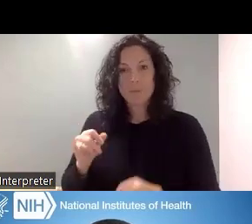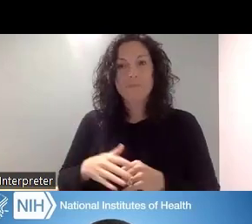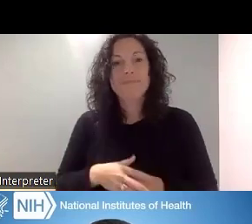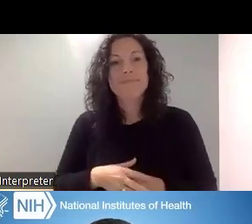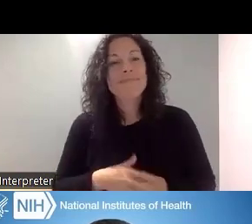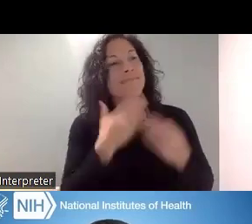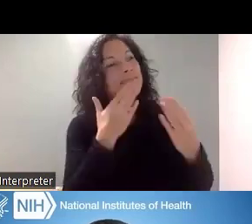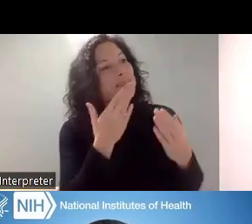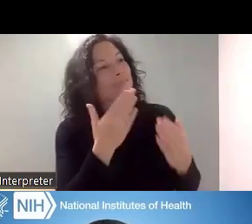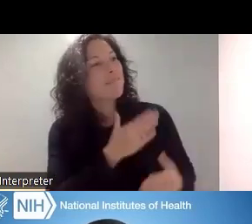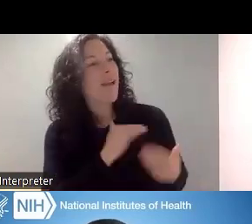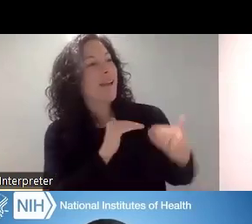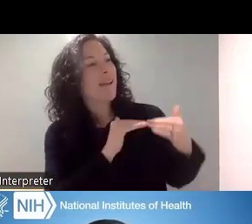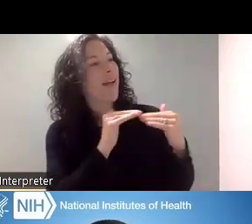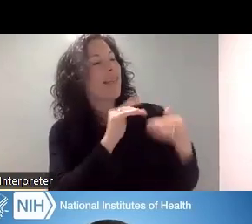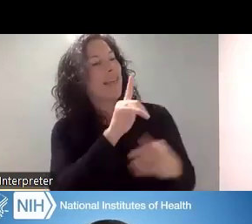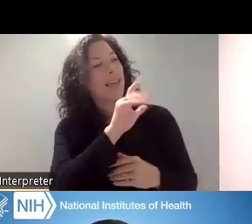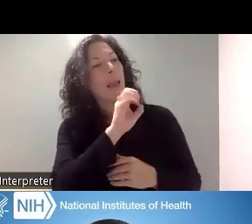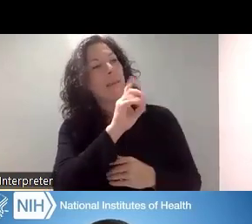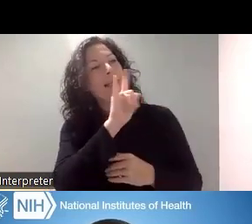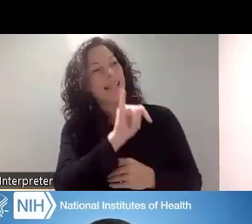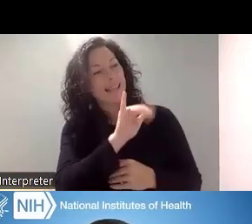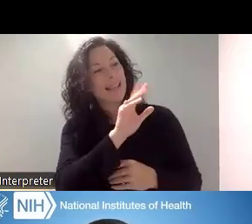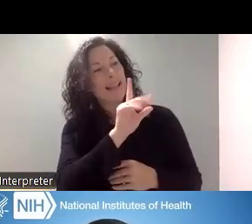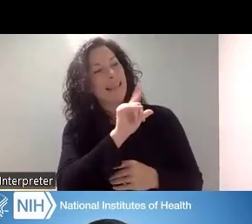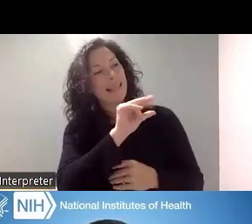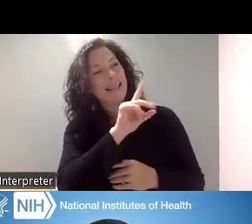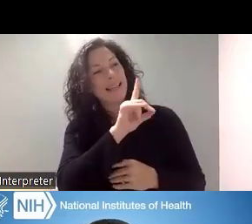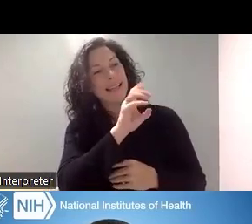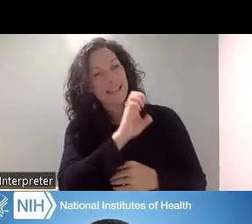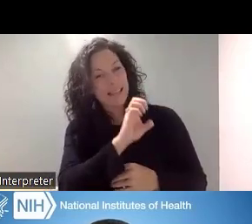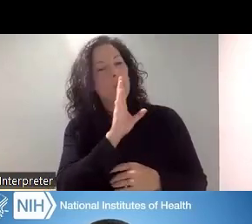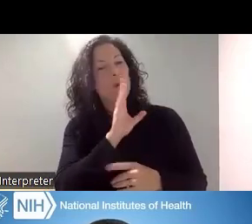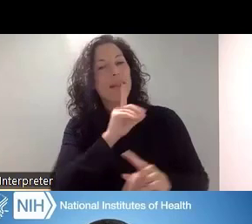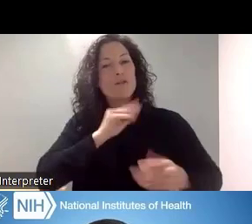is here as well to answer any of those more technical budgetary questions that you may have.